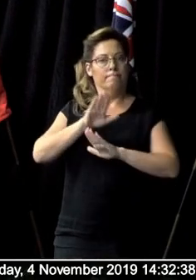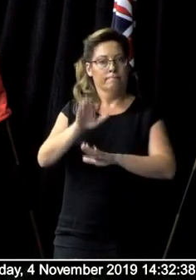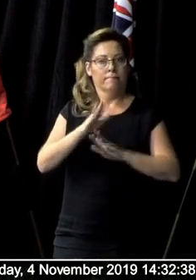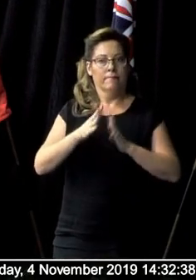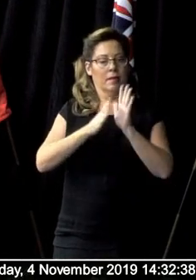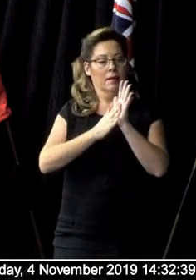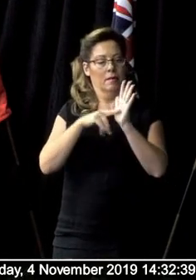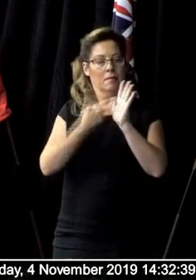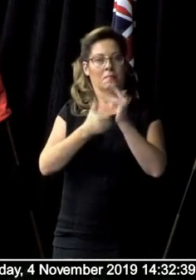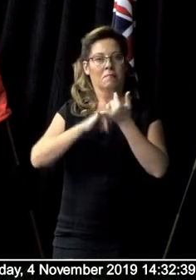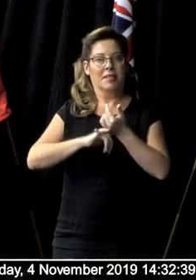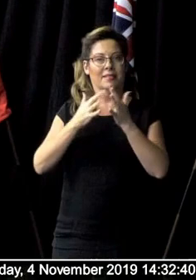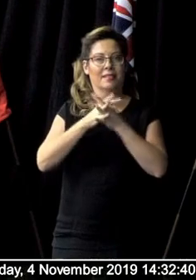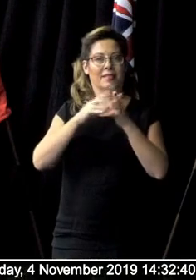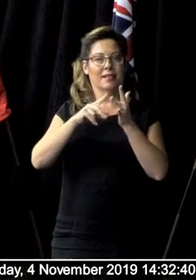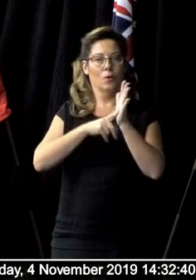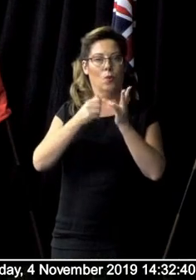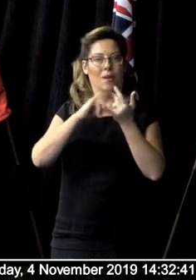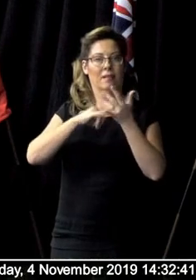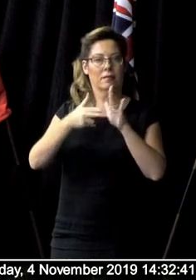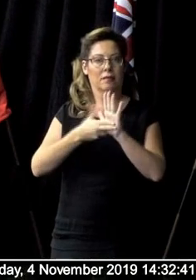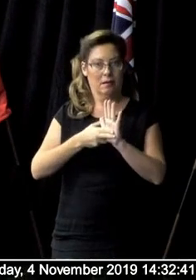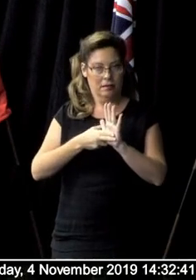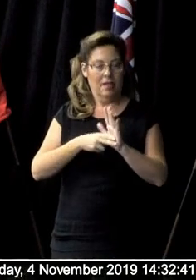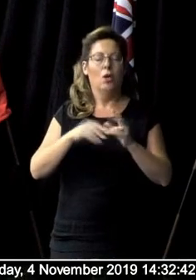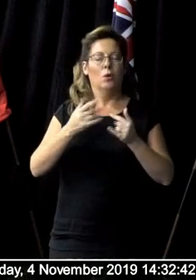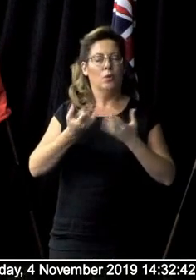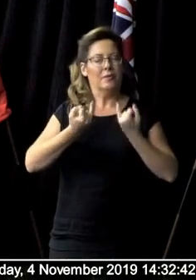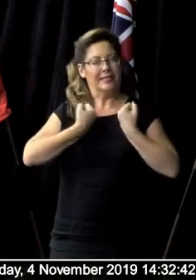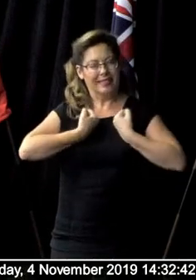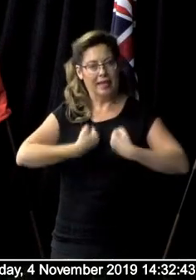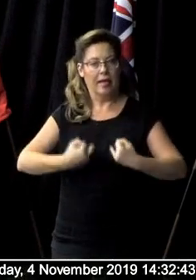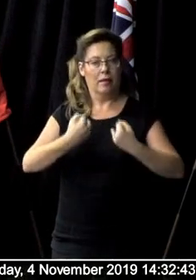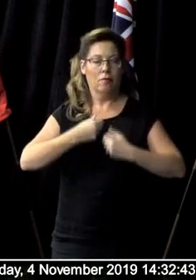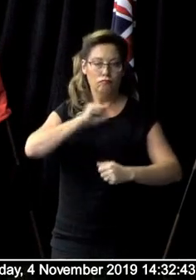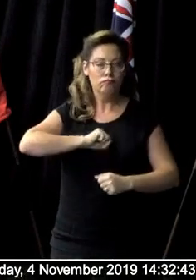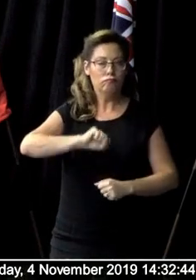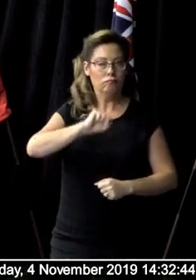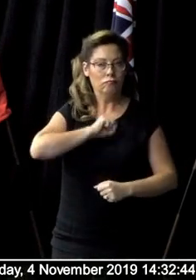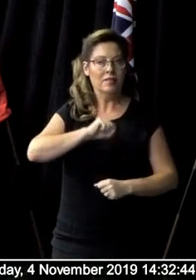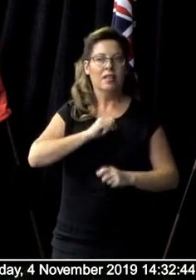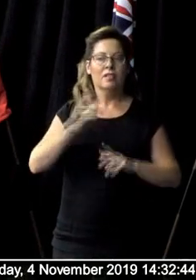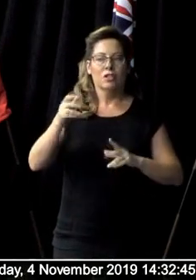We are going to do the evidence in a way that will involve her speaking as little as possible in those circumstances. Thank you.